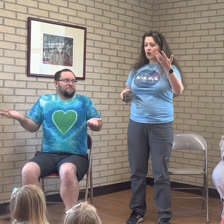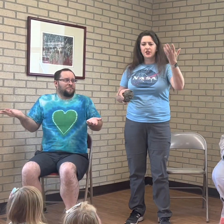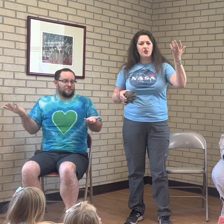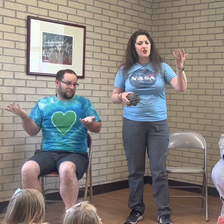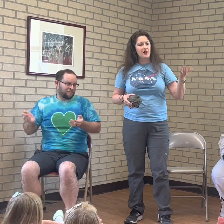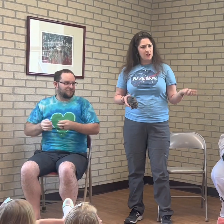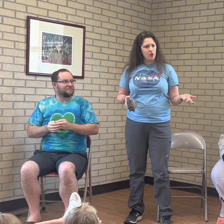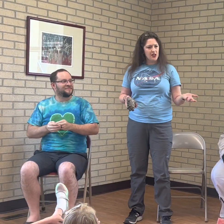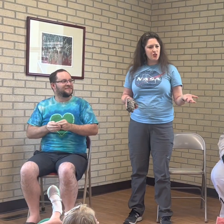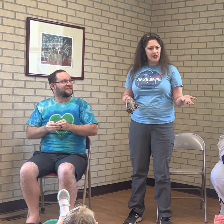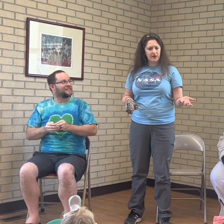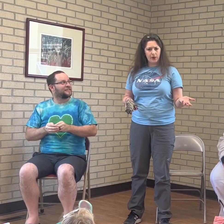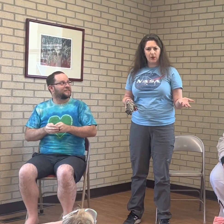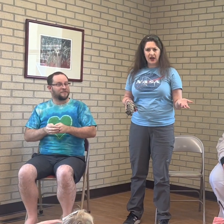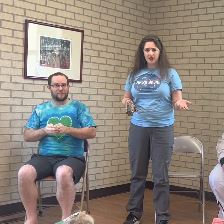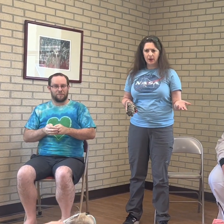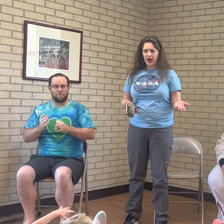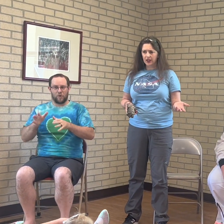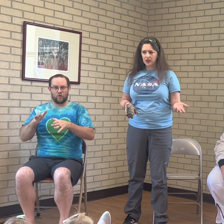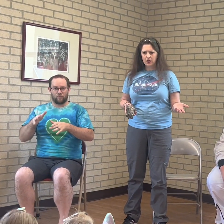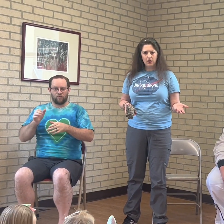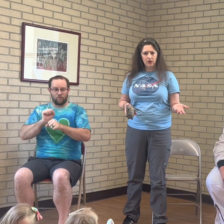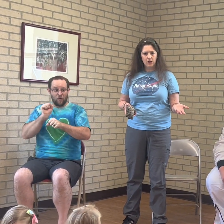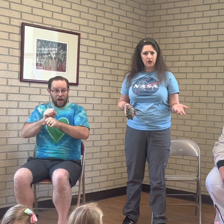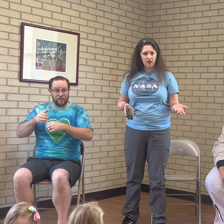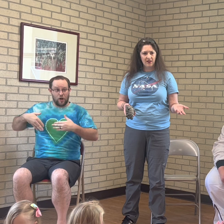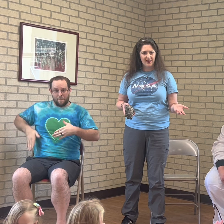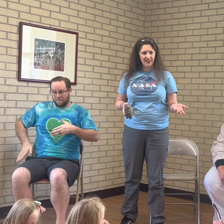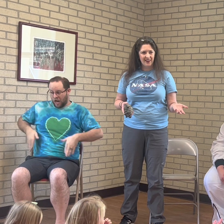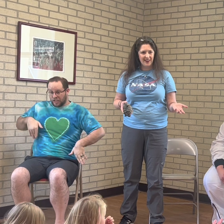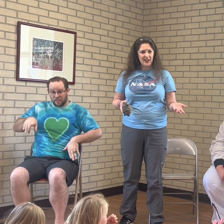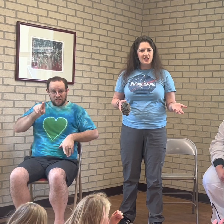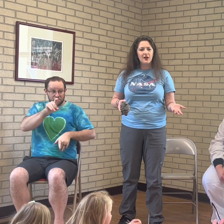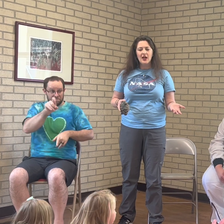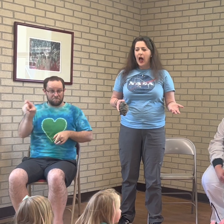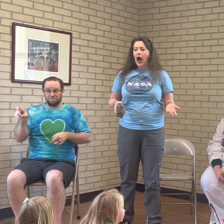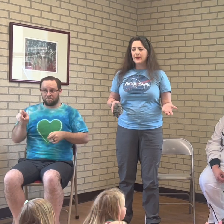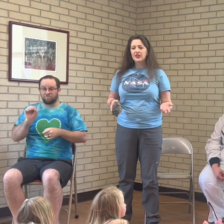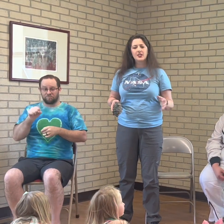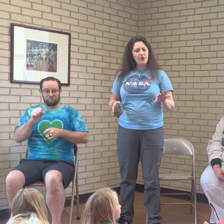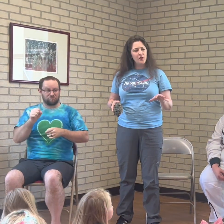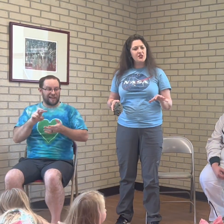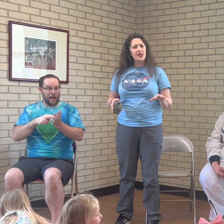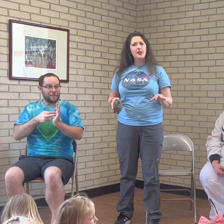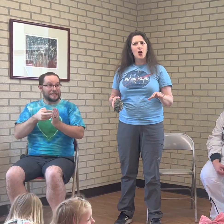Dr. Shannon: Yes. You guys ever put rocks in your pockets? So, I mean, some of you are saying no,